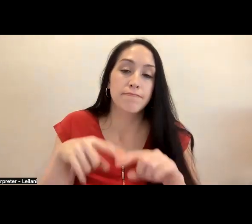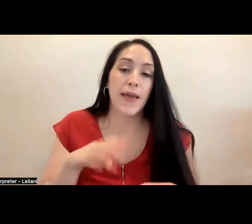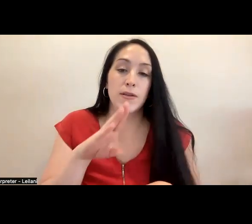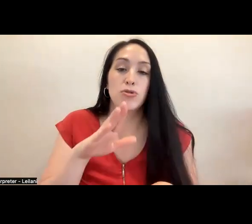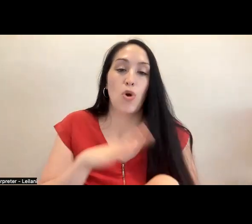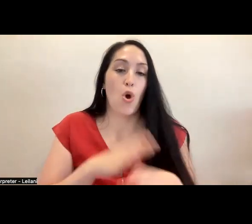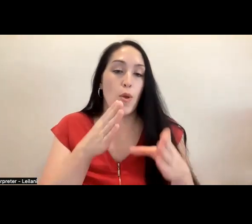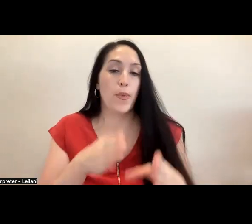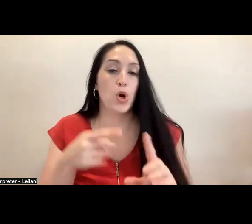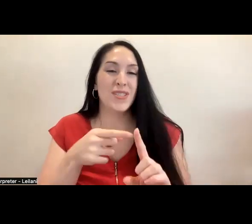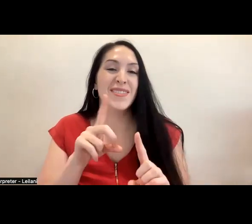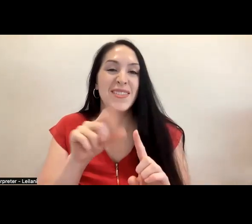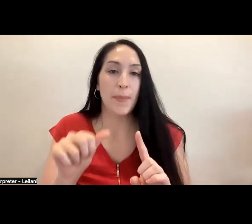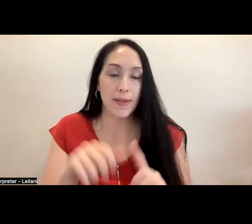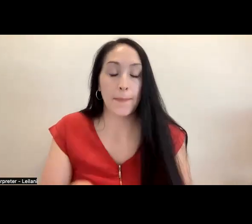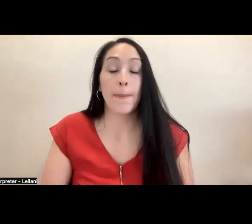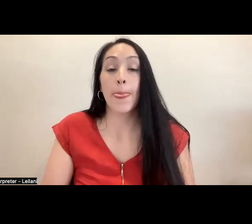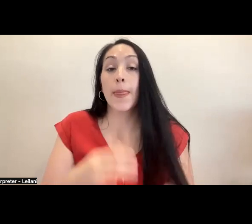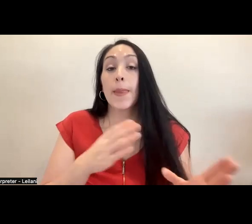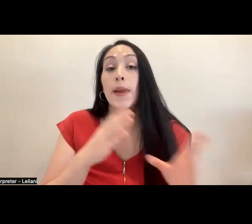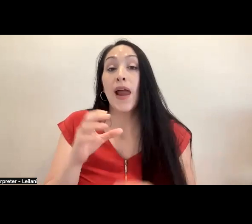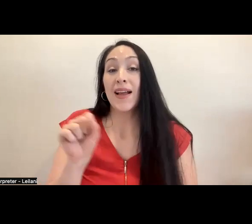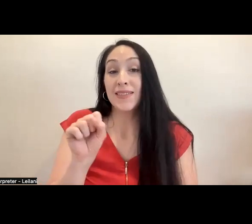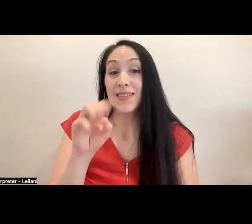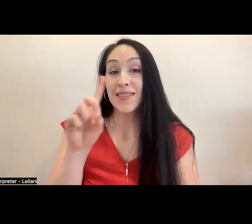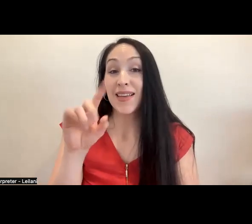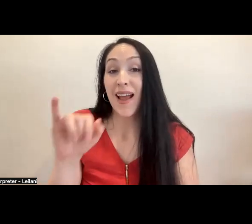11:49:26 So security disability insurance is based on somebody's work history.